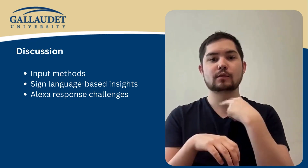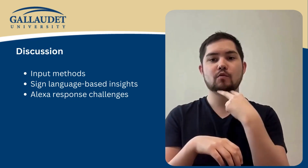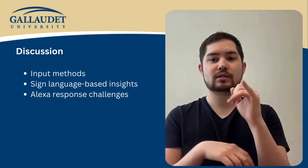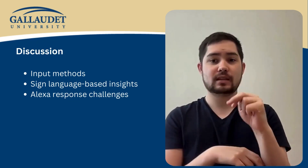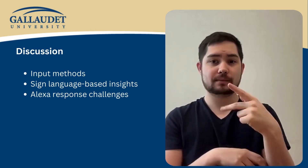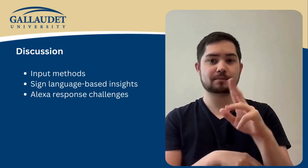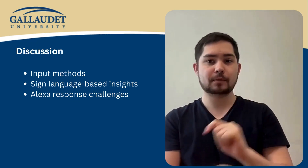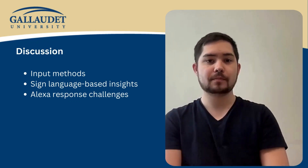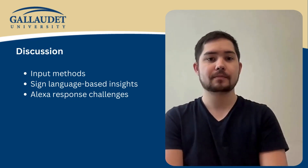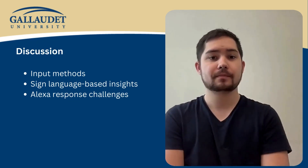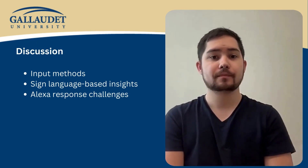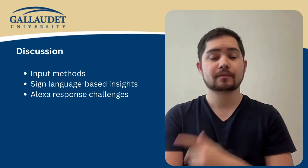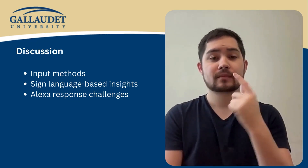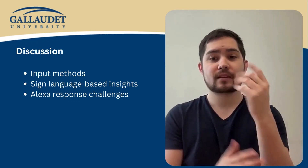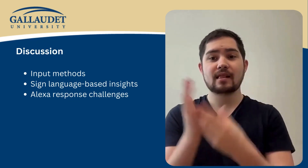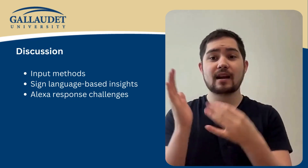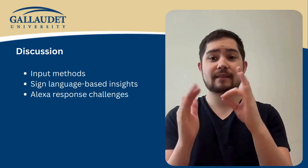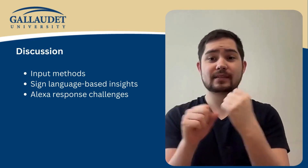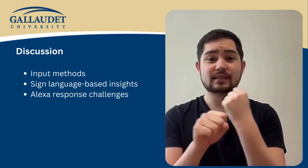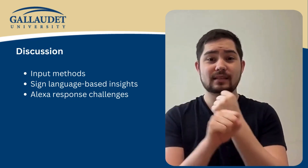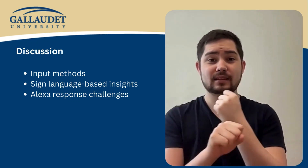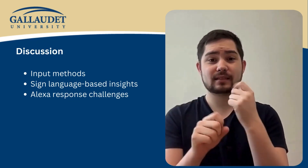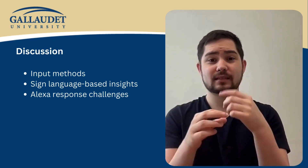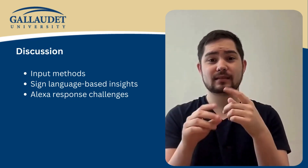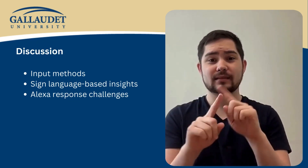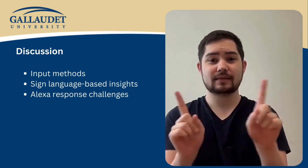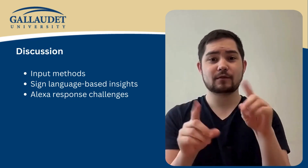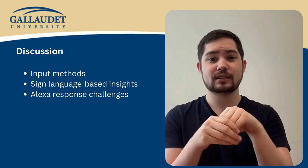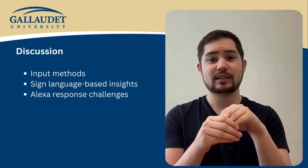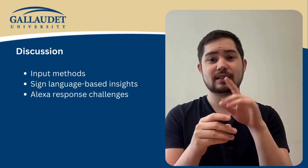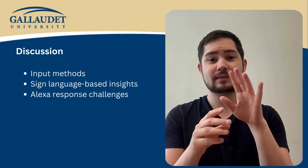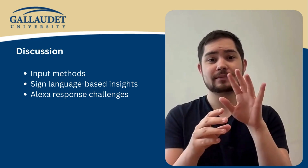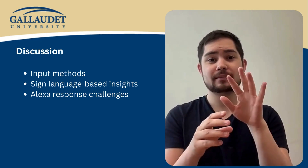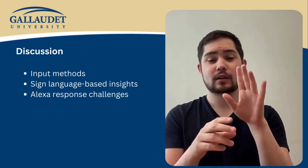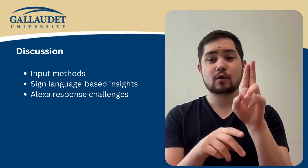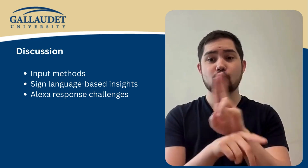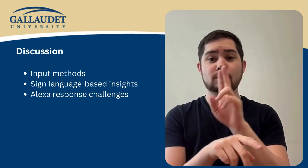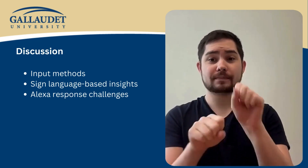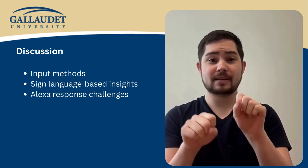better usability-wise compared to English voice input. The lack of statistical significance in